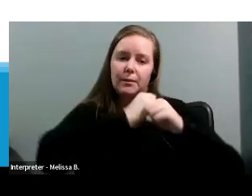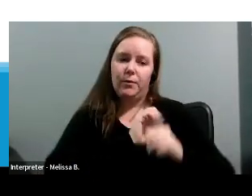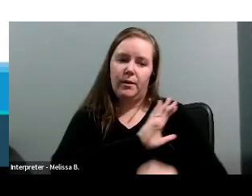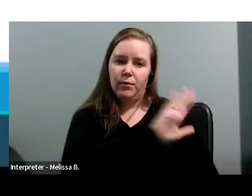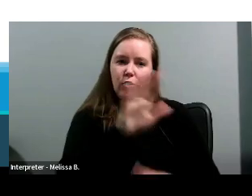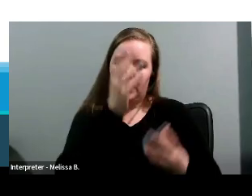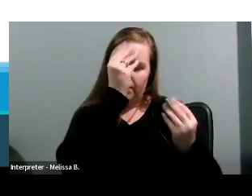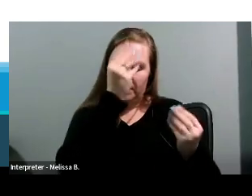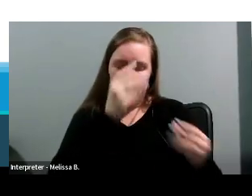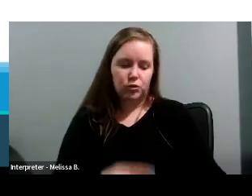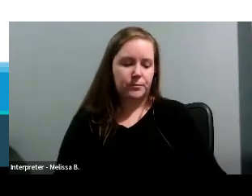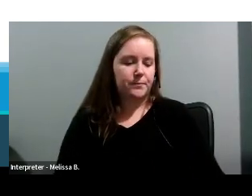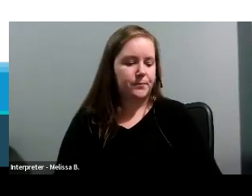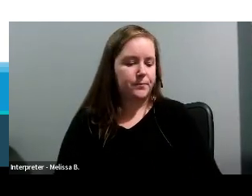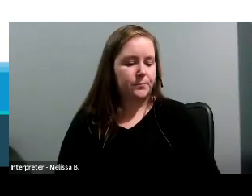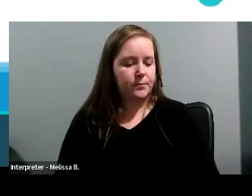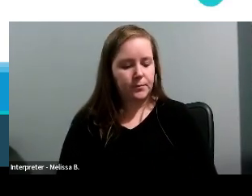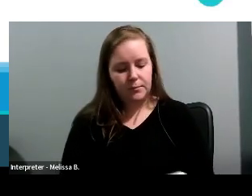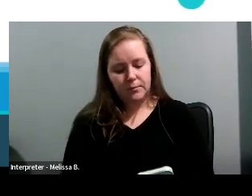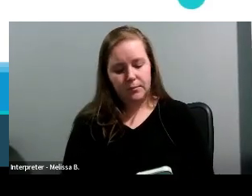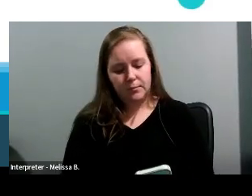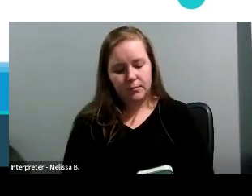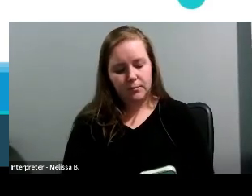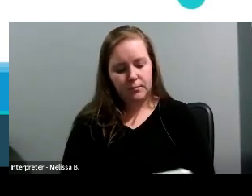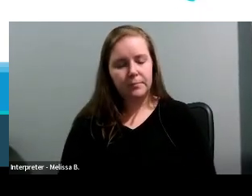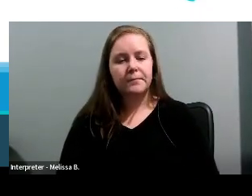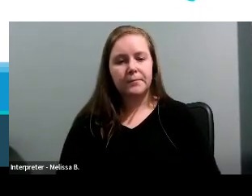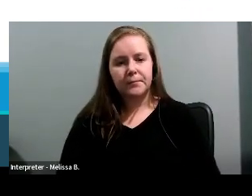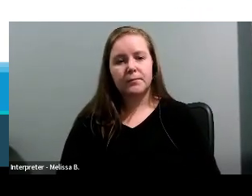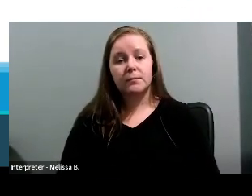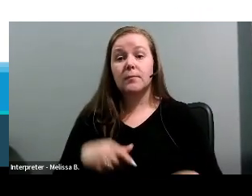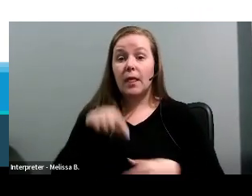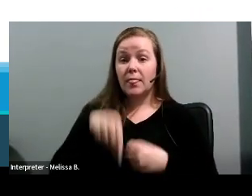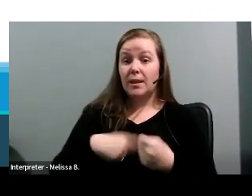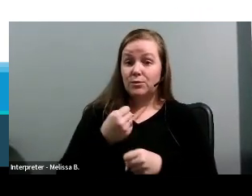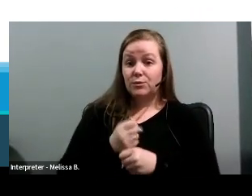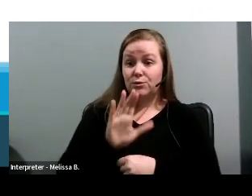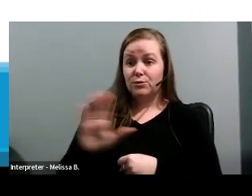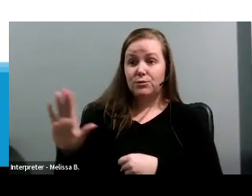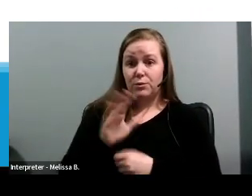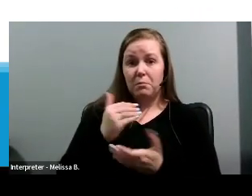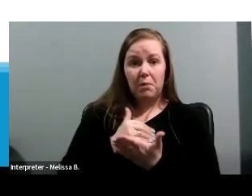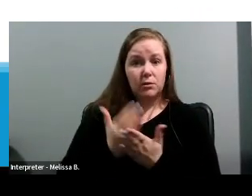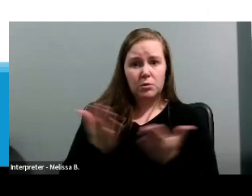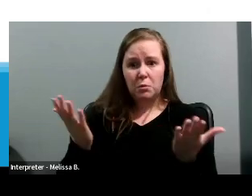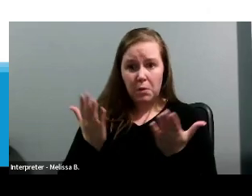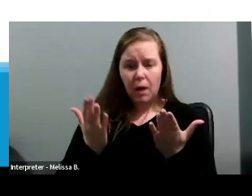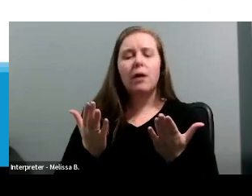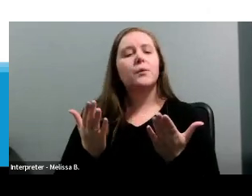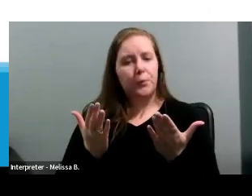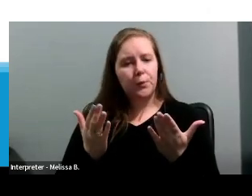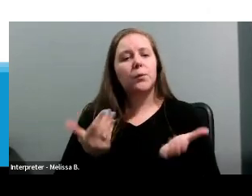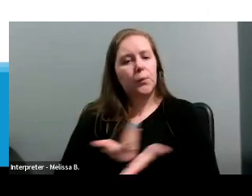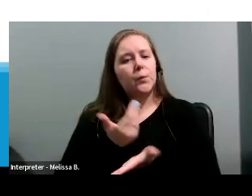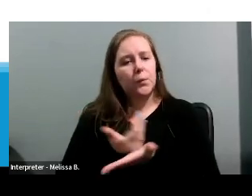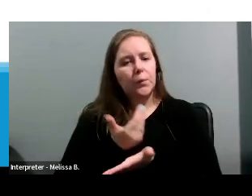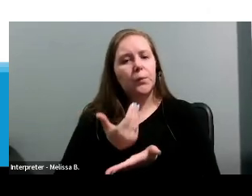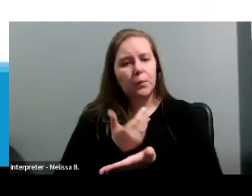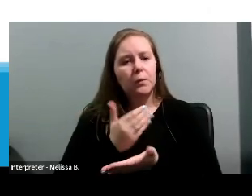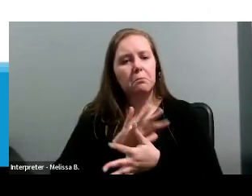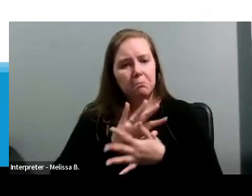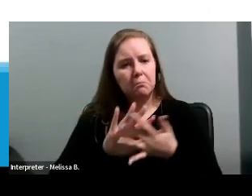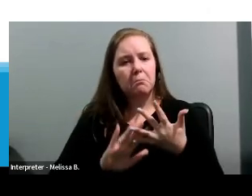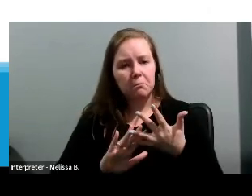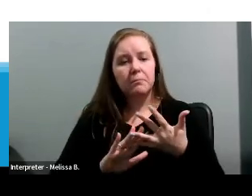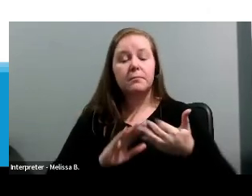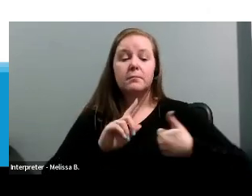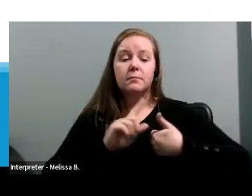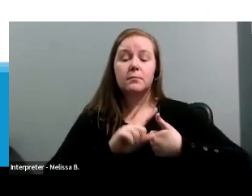Melissa Wong (she/her), SPT: So what's in this year's budget? So there are a lot of important new investments, and that includes increases to the city's rent bank.